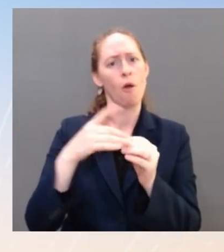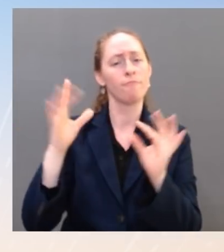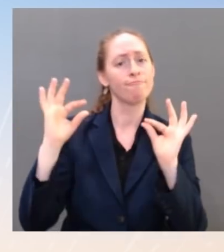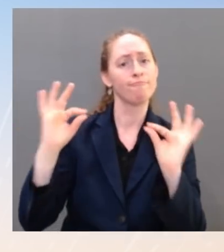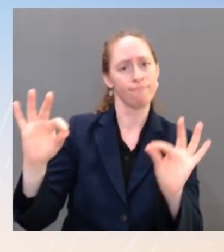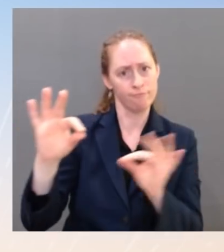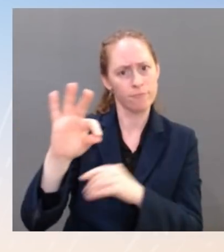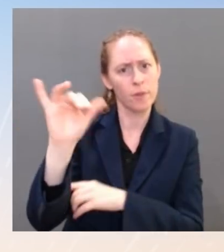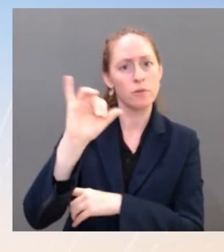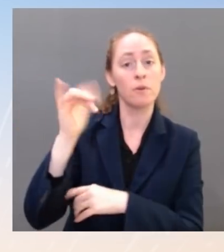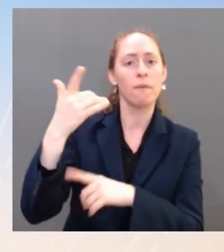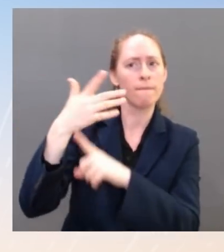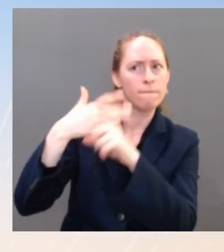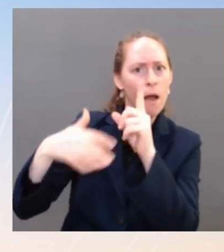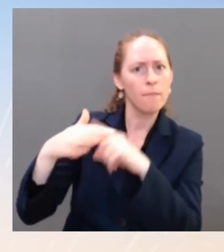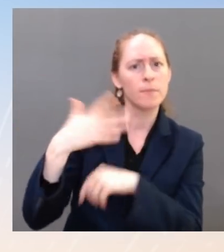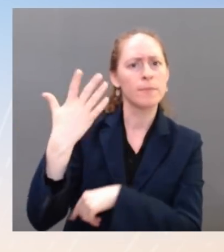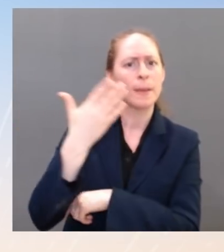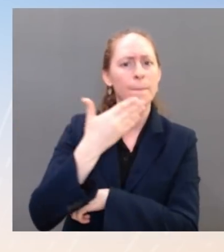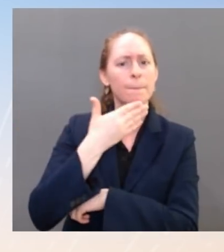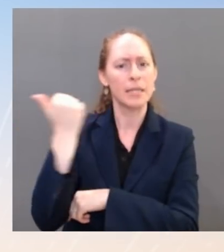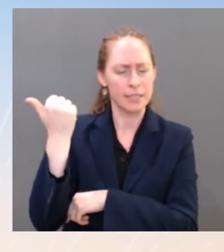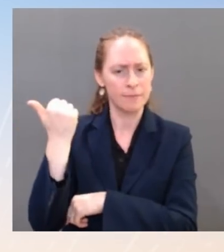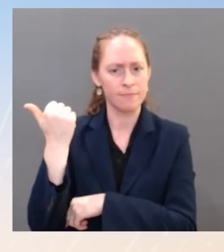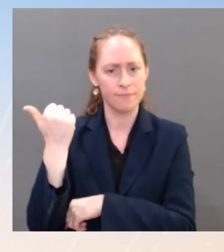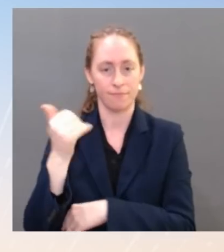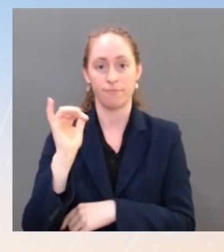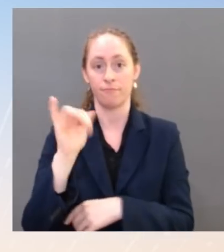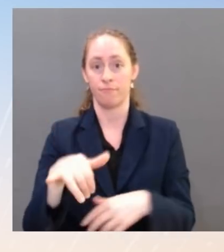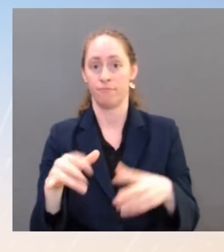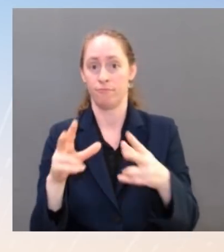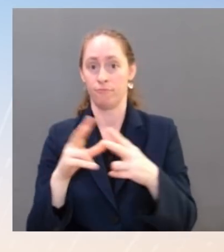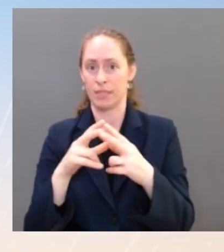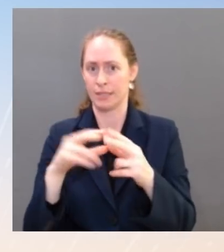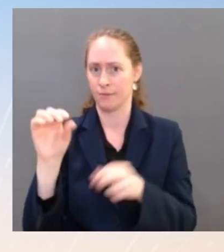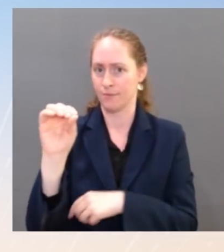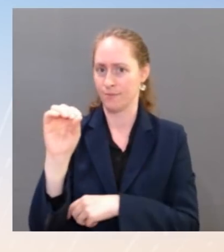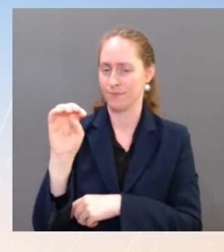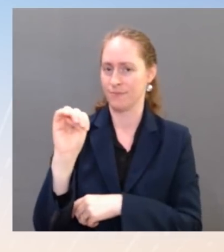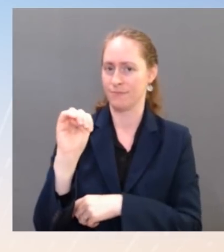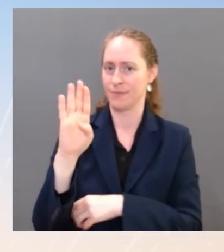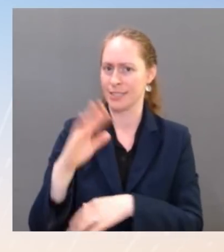and you'll hear the rest from our agency partners. And I believe I'm turning it over to Secretary Haaland.